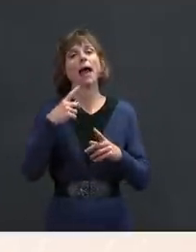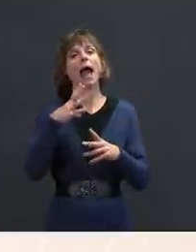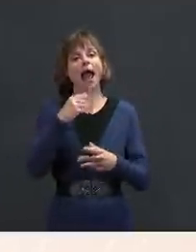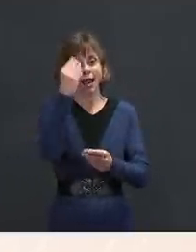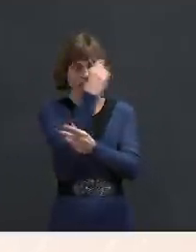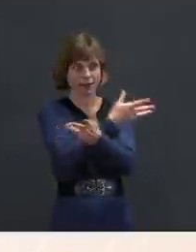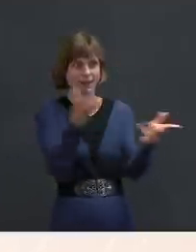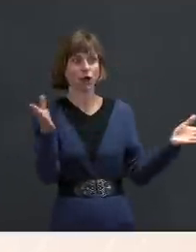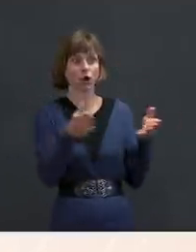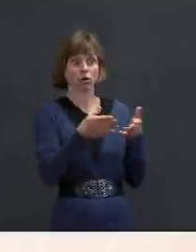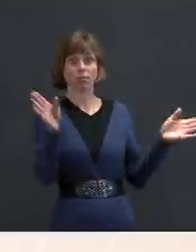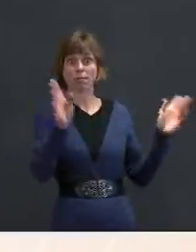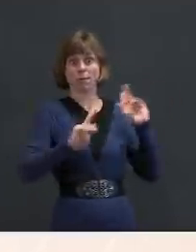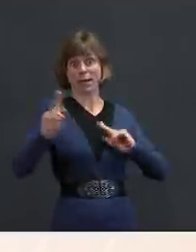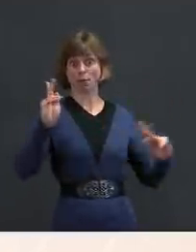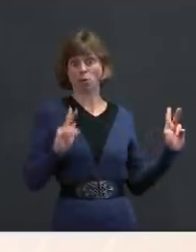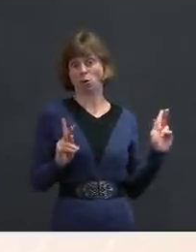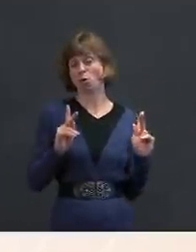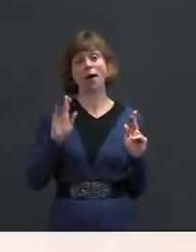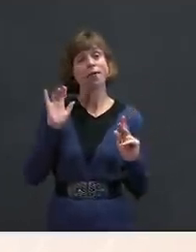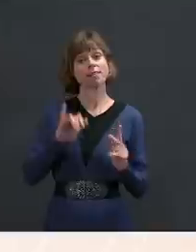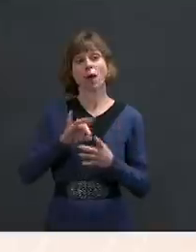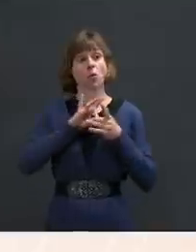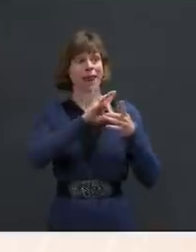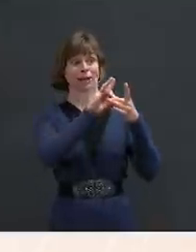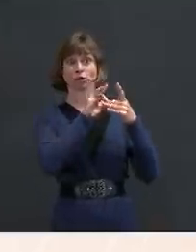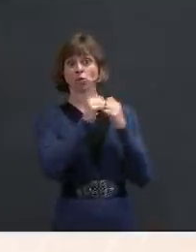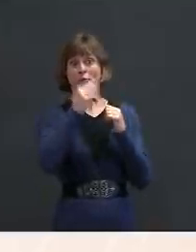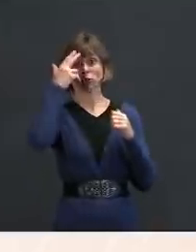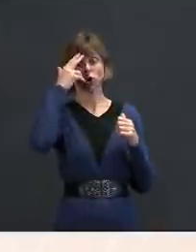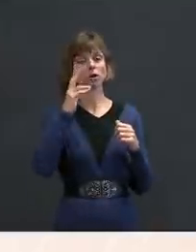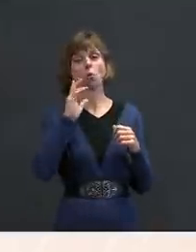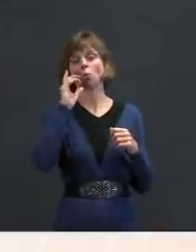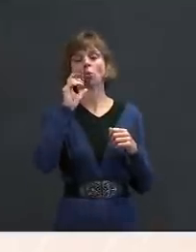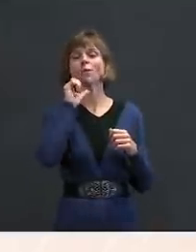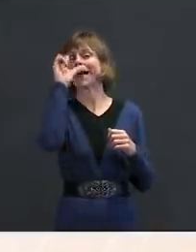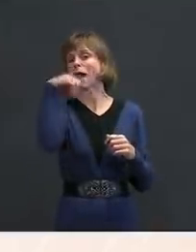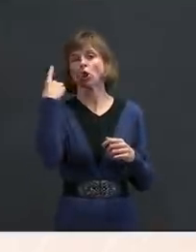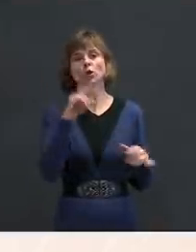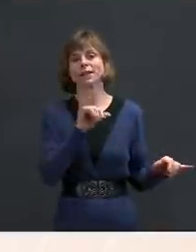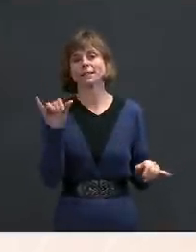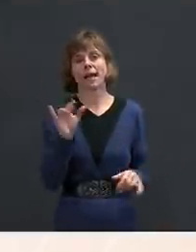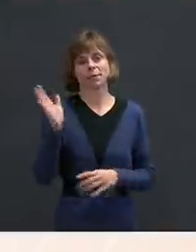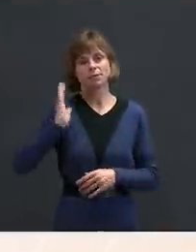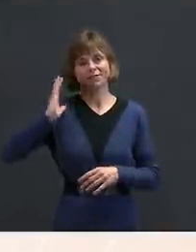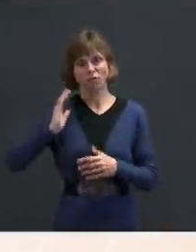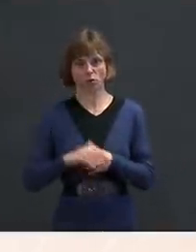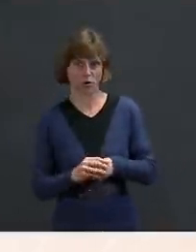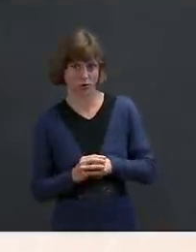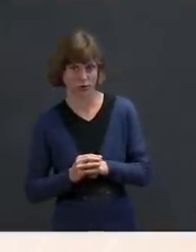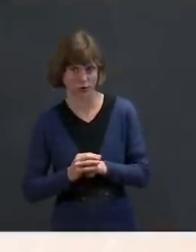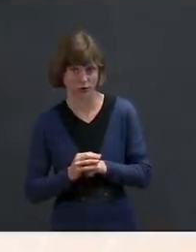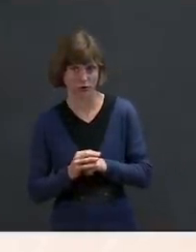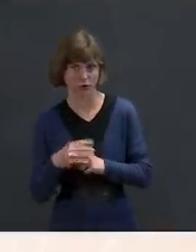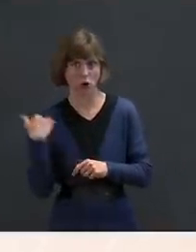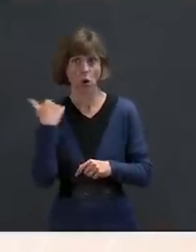what it's looked like in the past. And even before the release of the report on Friday, we had taken actions as an administration to make